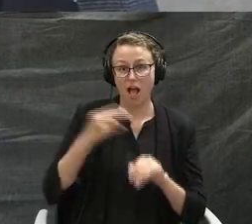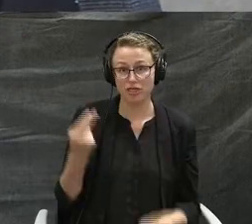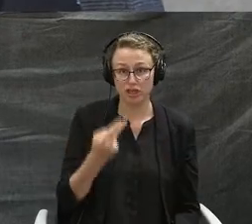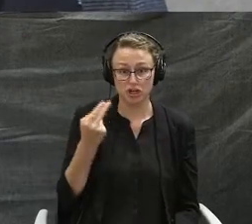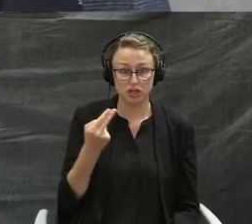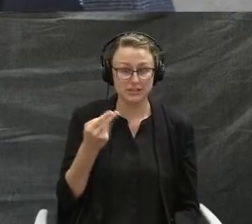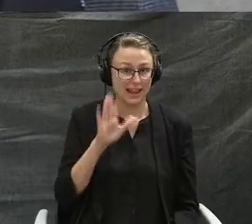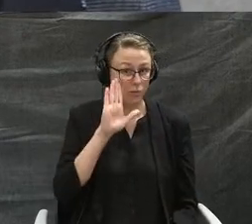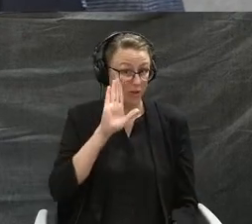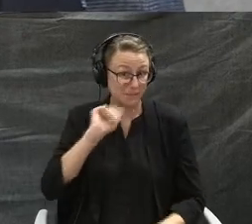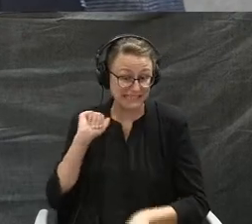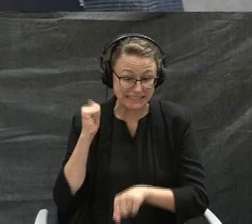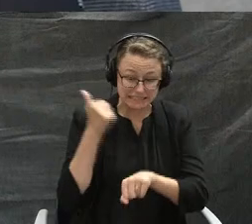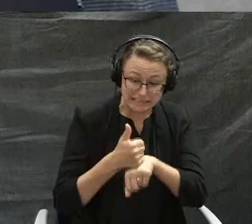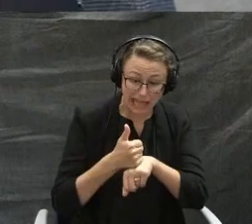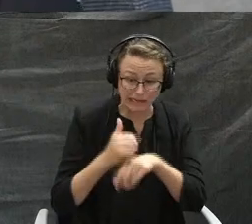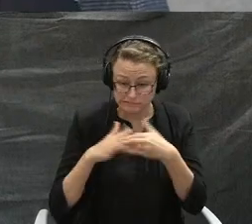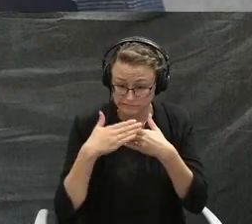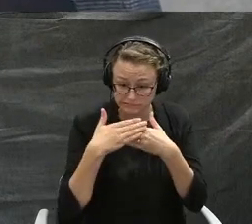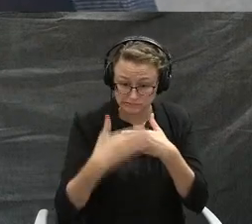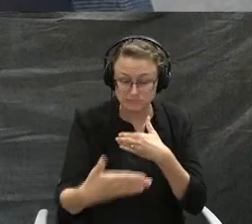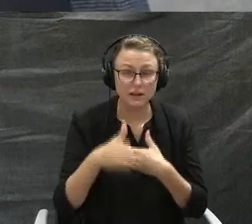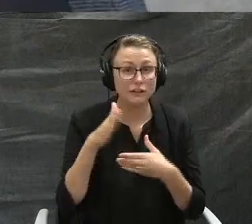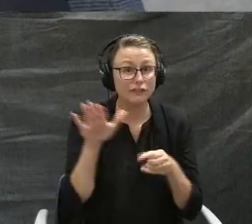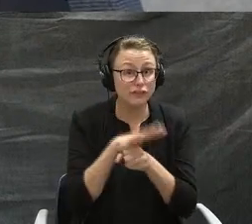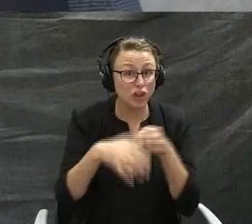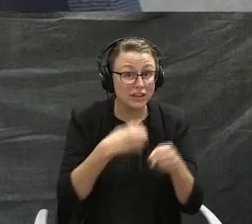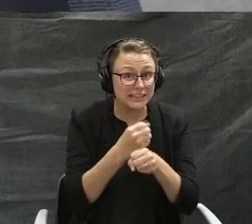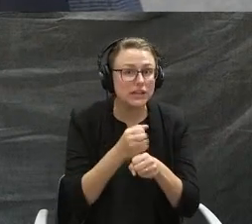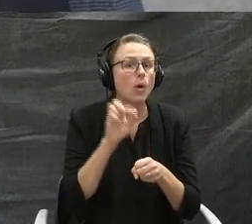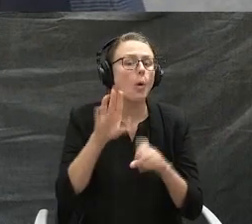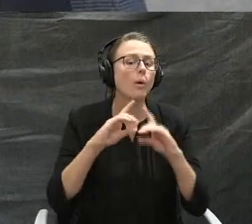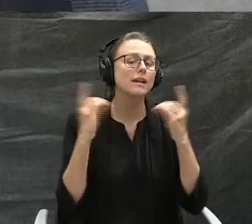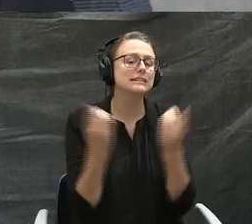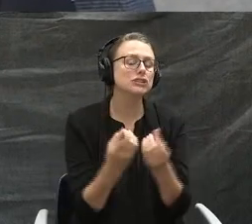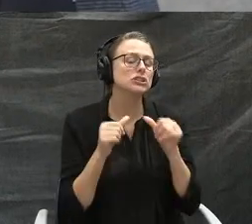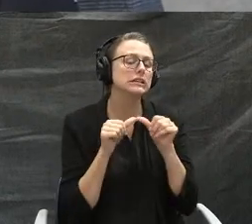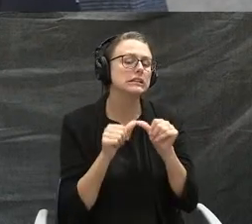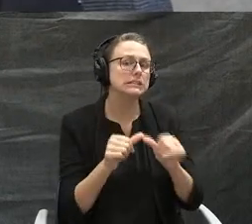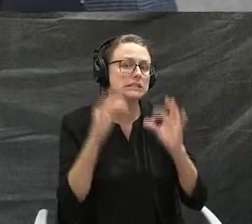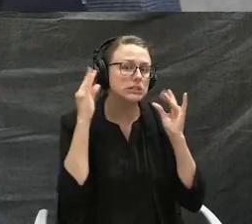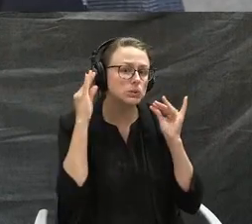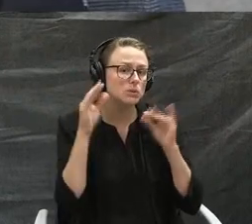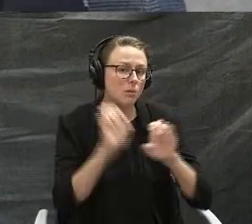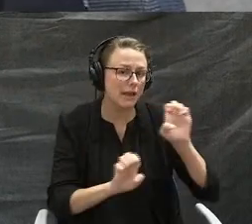for the entire year or will the district continue to evaluate throughout the year and adjust